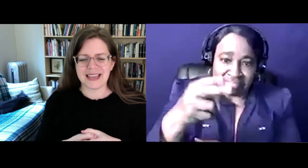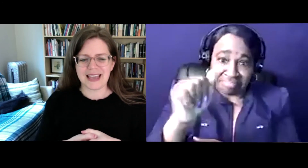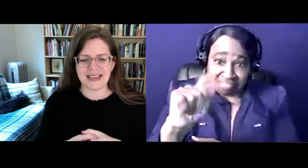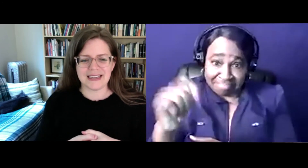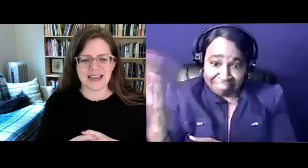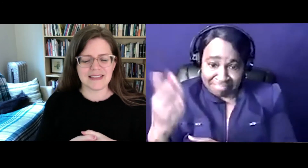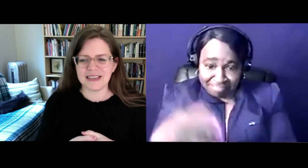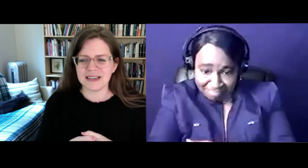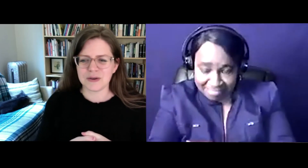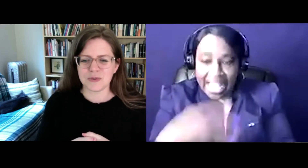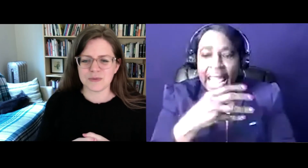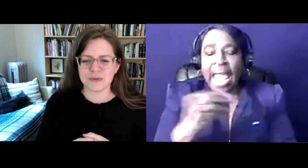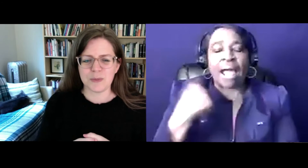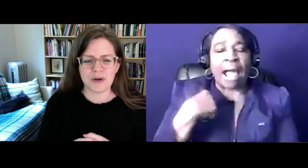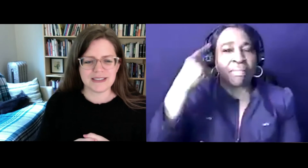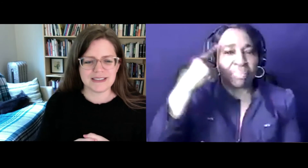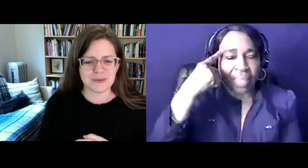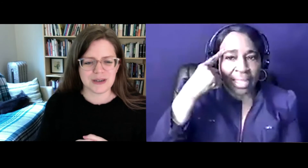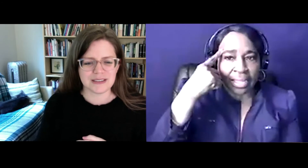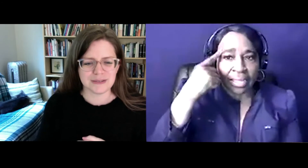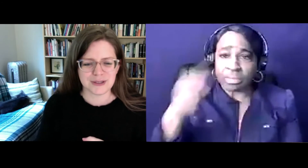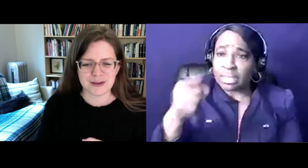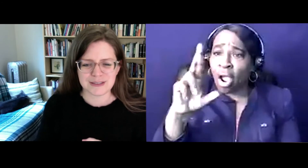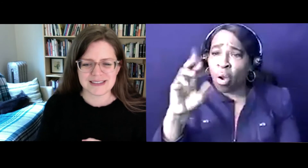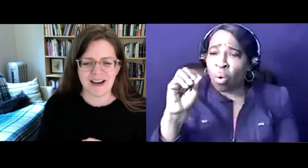And I think, Ramona, did you want to close this off?